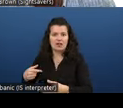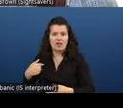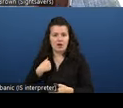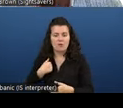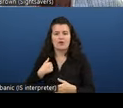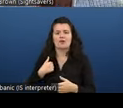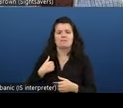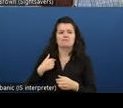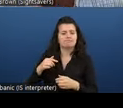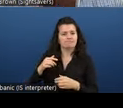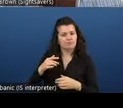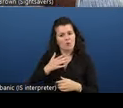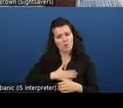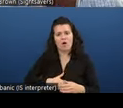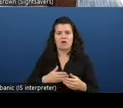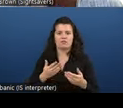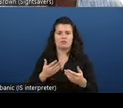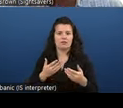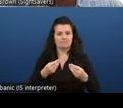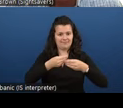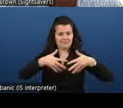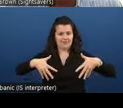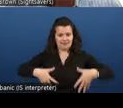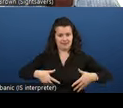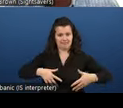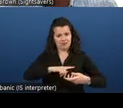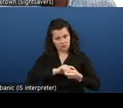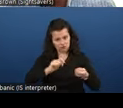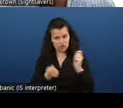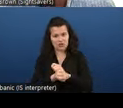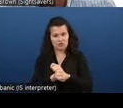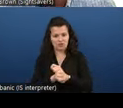to work within the system and strengthen 12:23:30 the system and that is very much